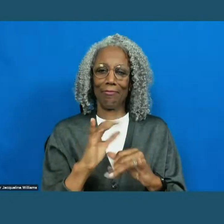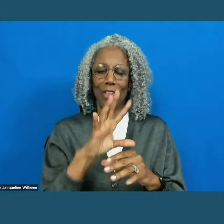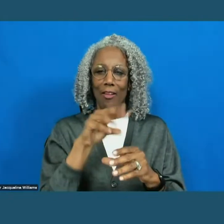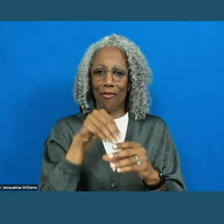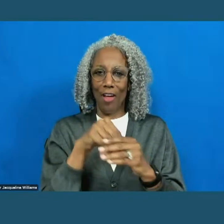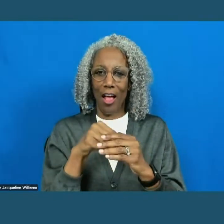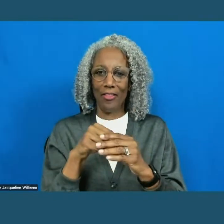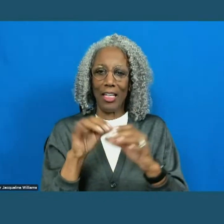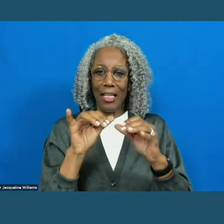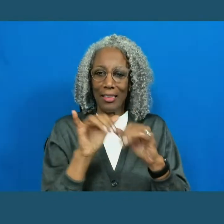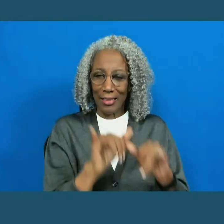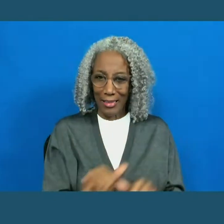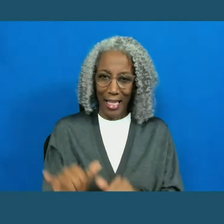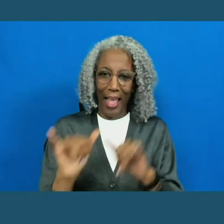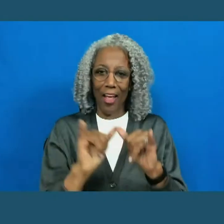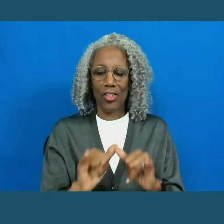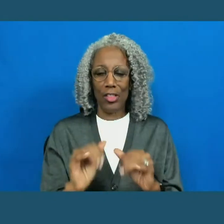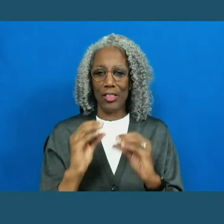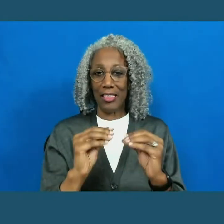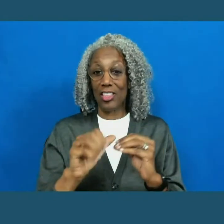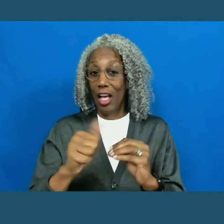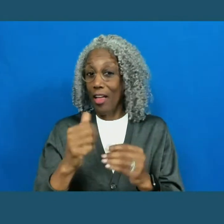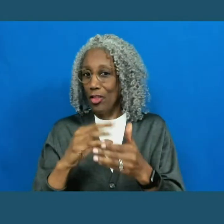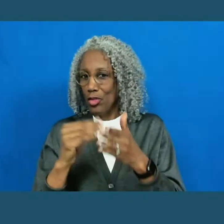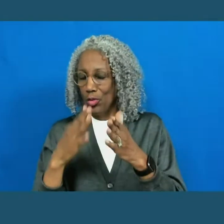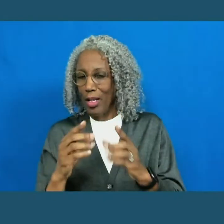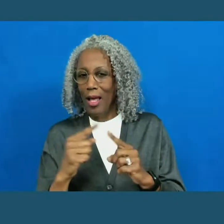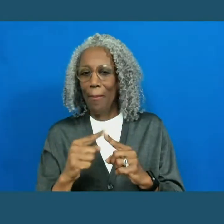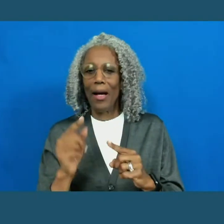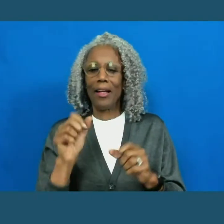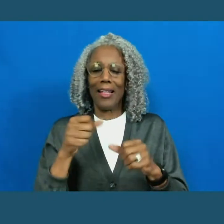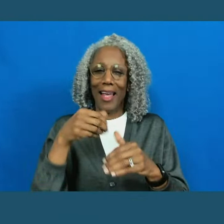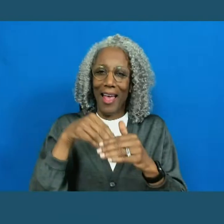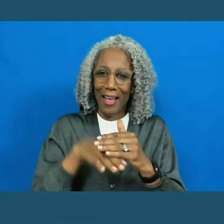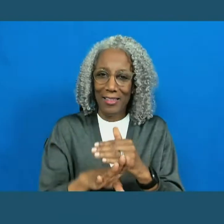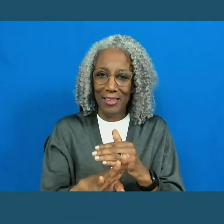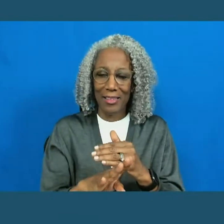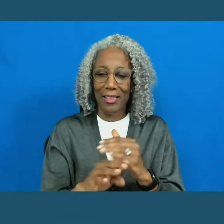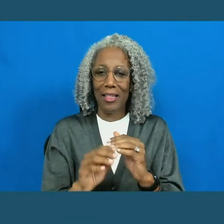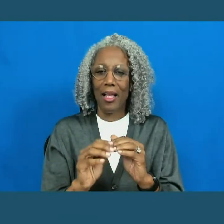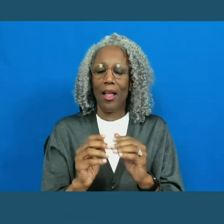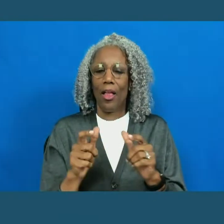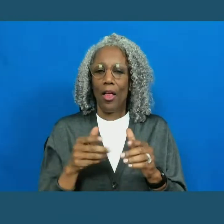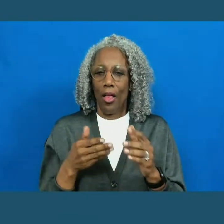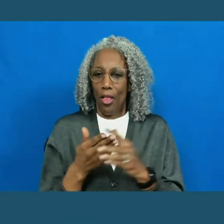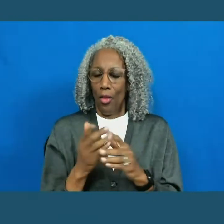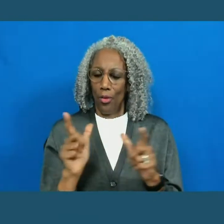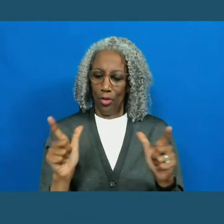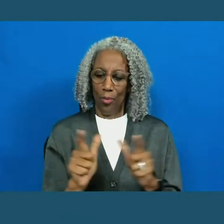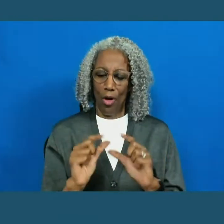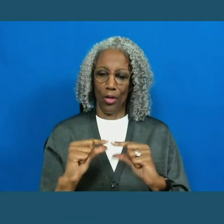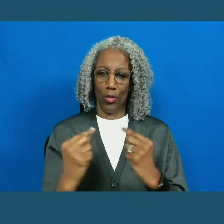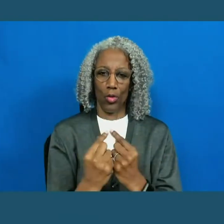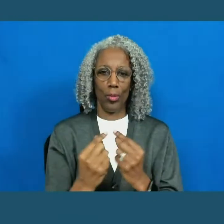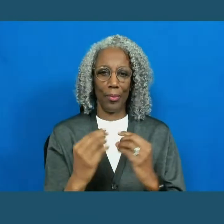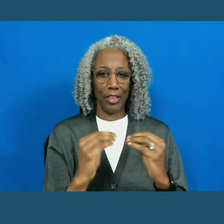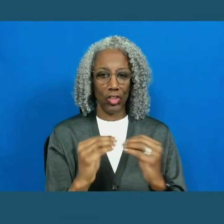instruction so that they are able to still be exposed. To the standards that were teaching other students, but they are